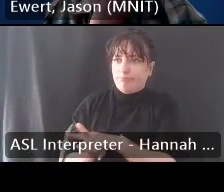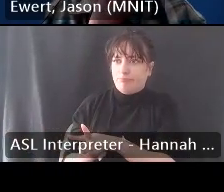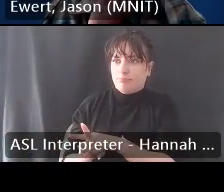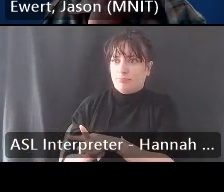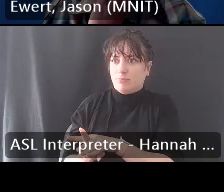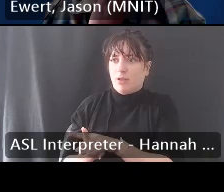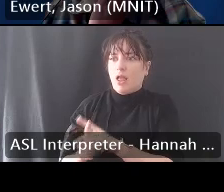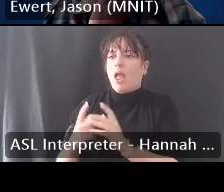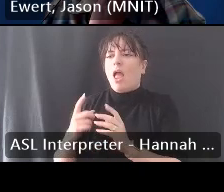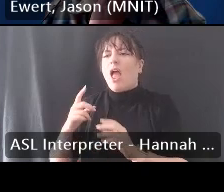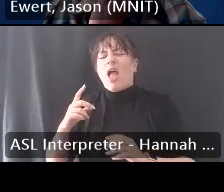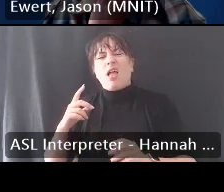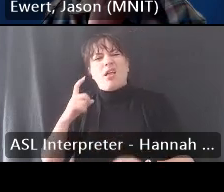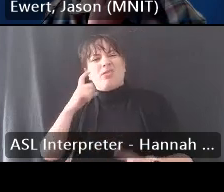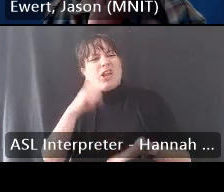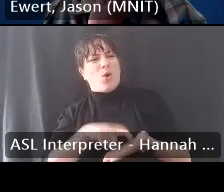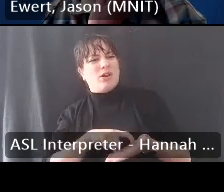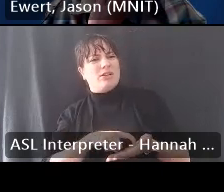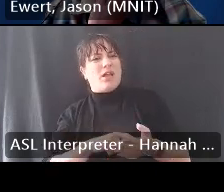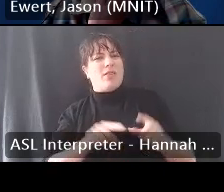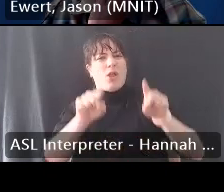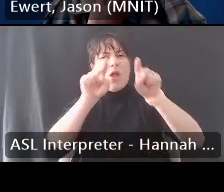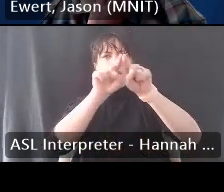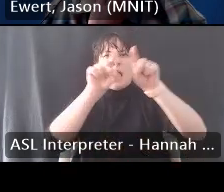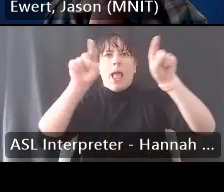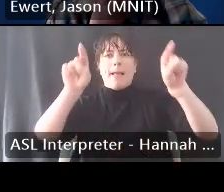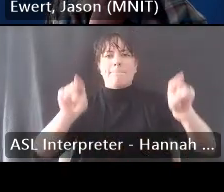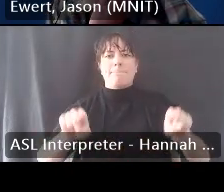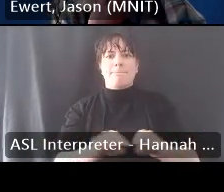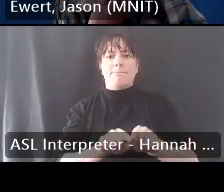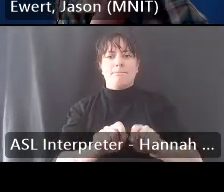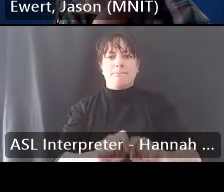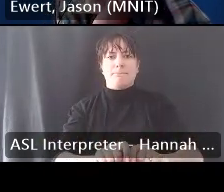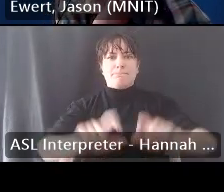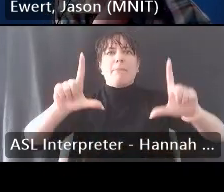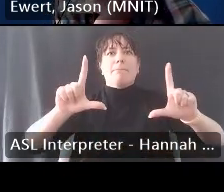screen on top of whatever Lolly you're doing.